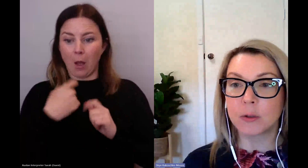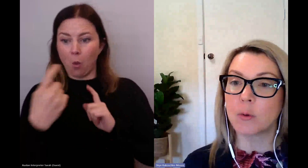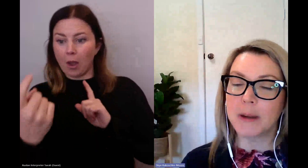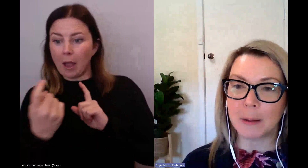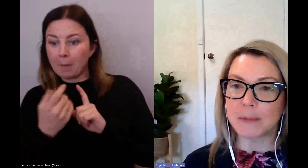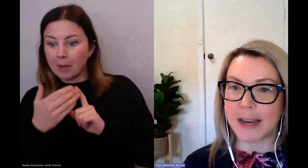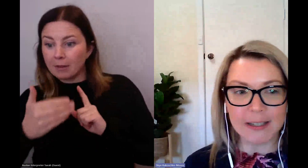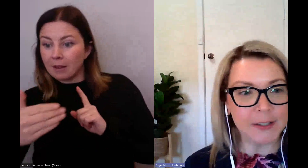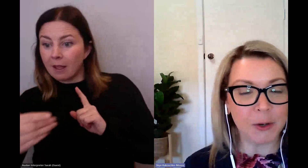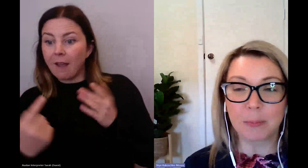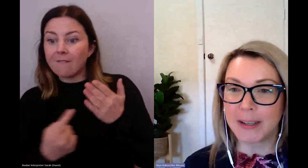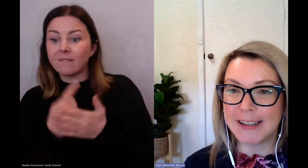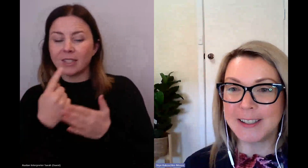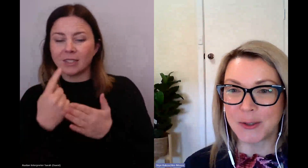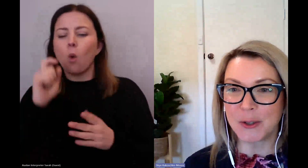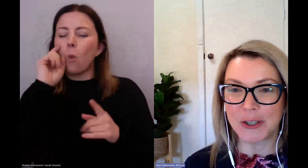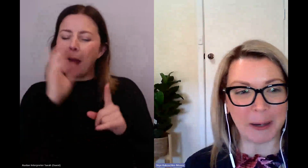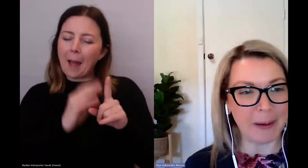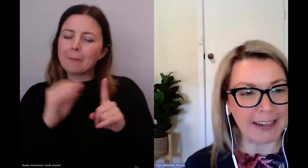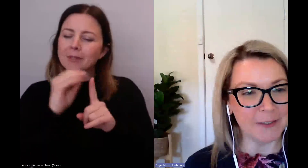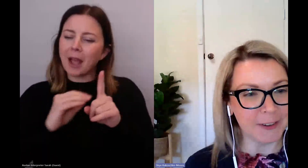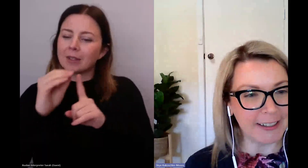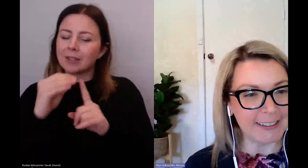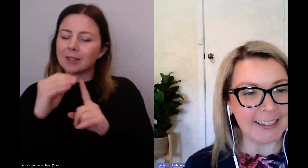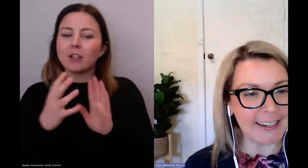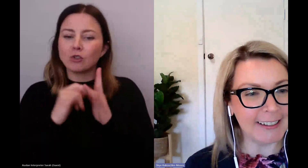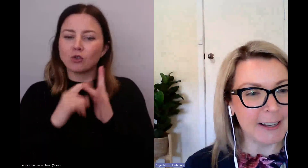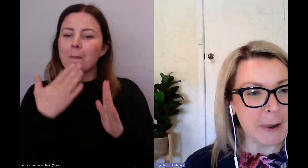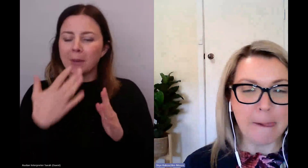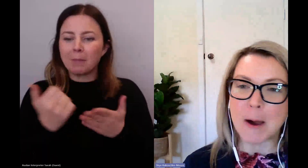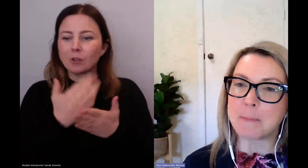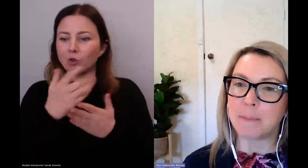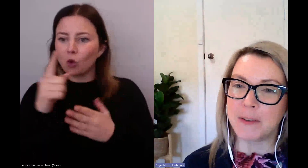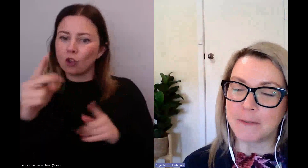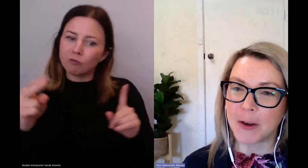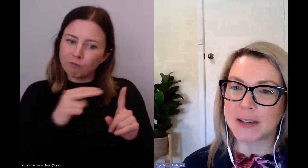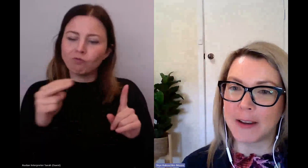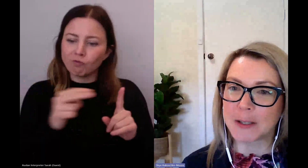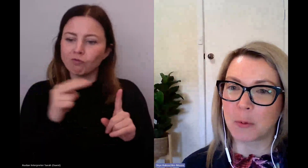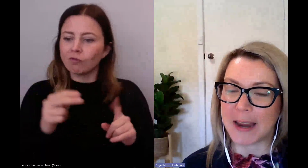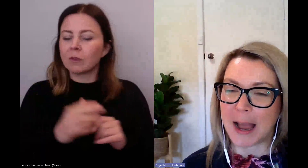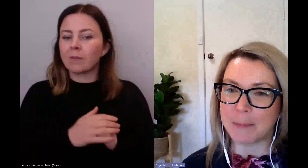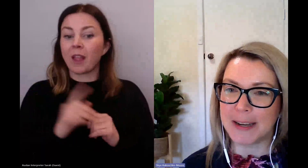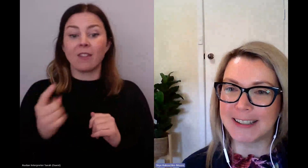This will be updated so please do check back in regularly. The first events will be happening